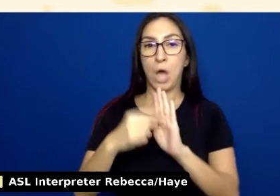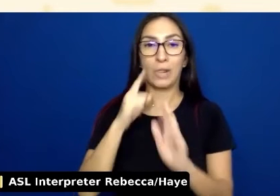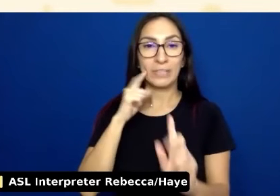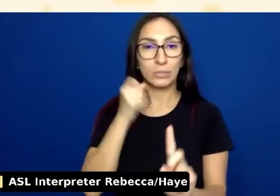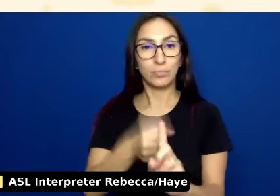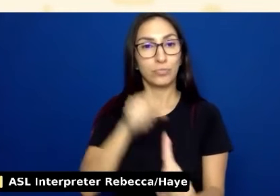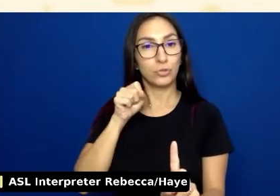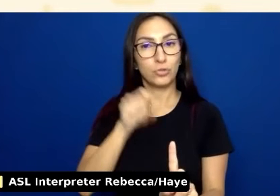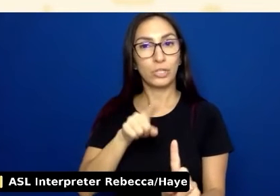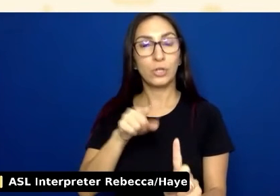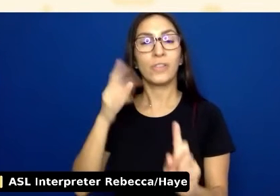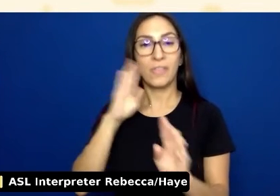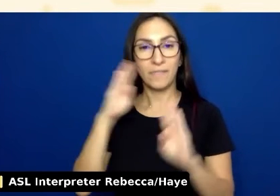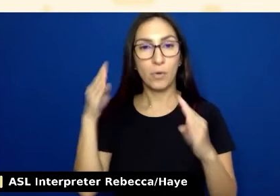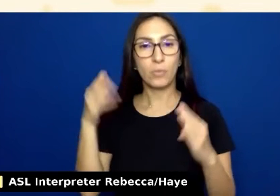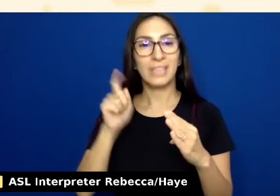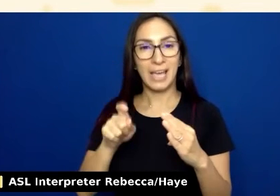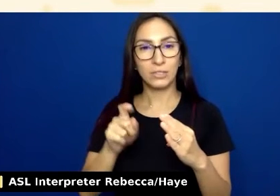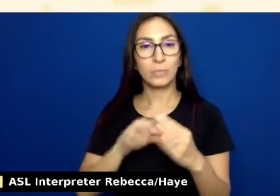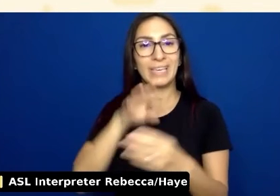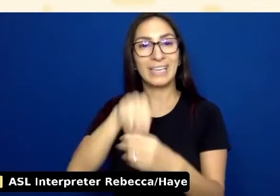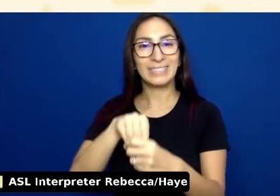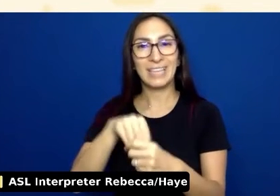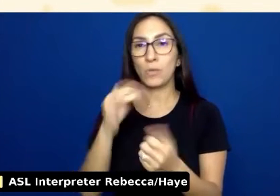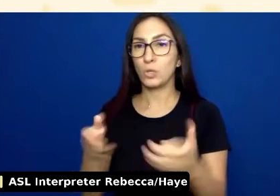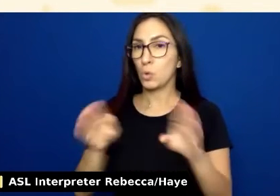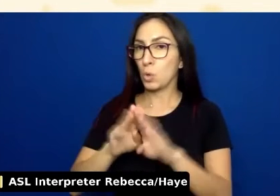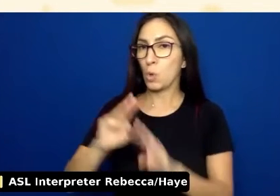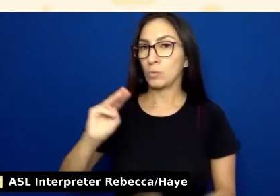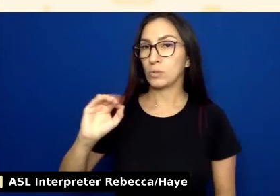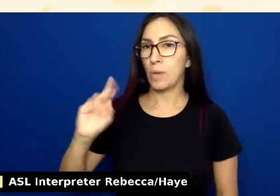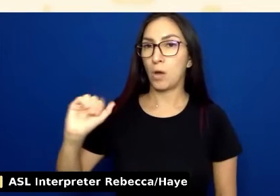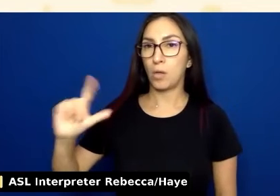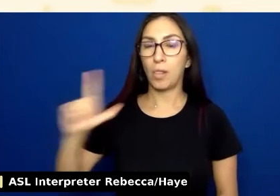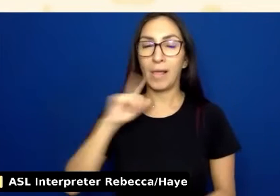When you close the modal, the focus needs to come back to the triggering element.